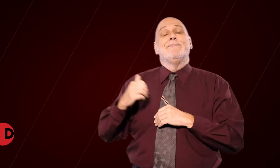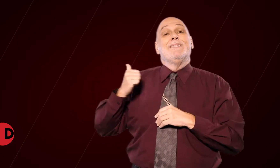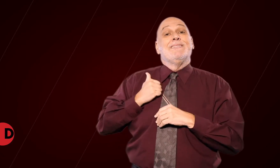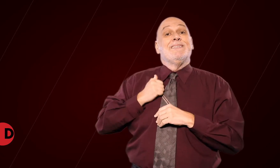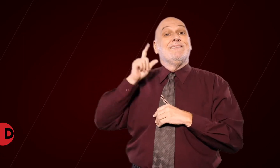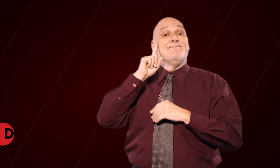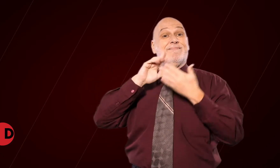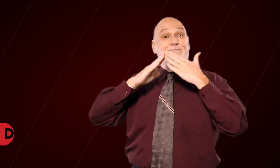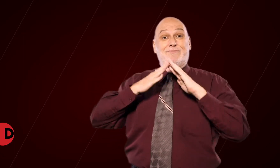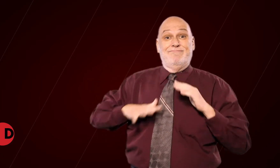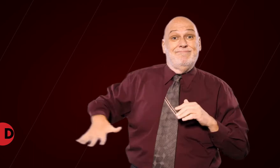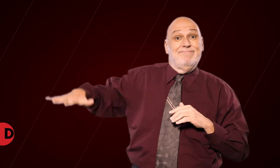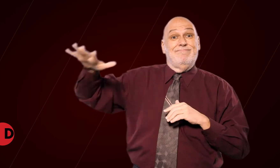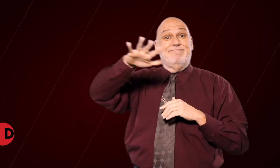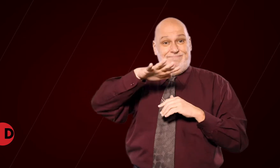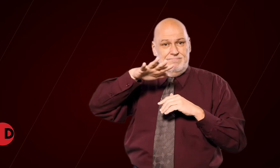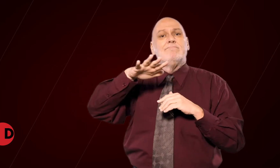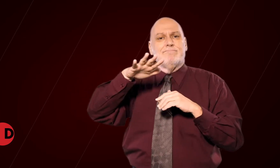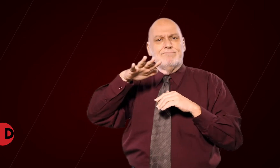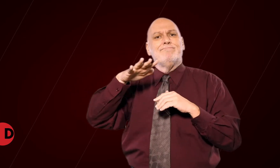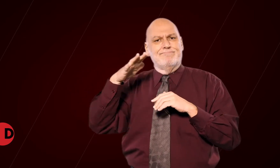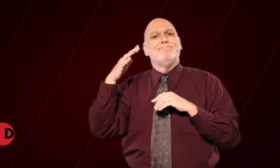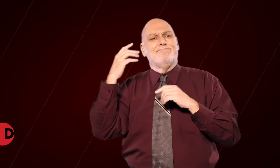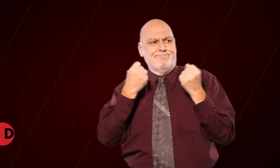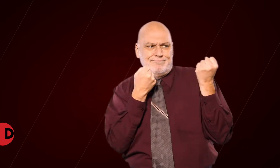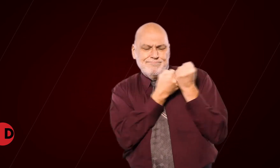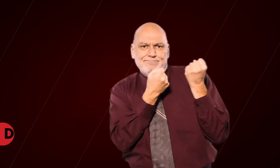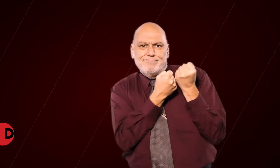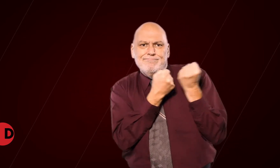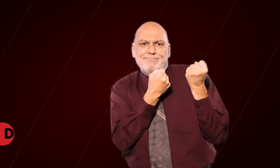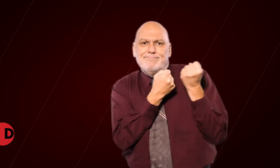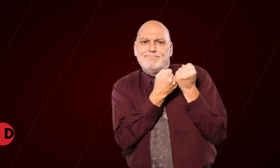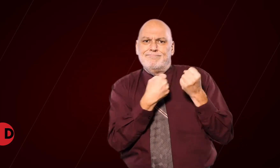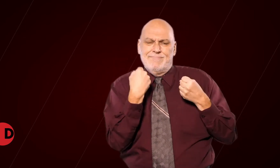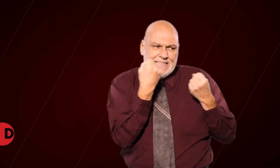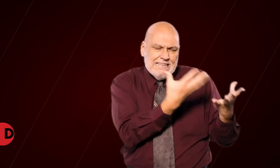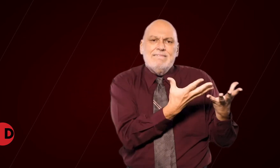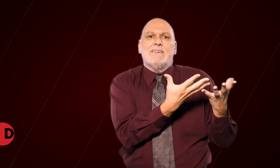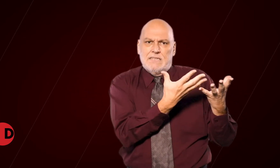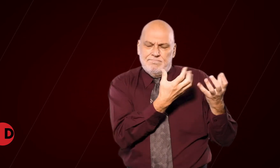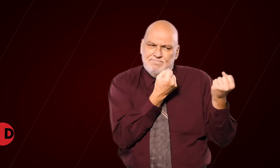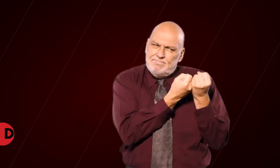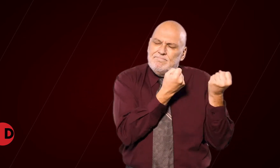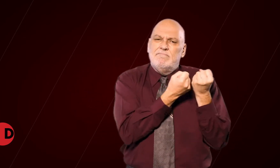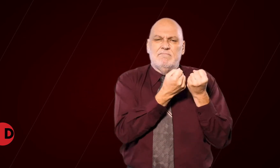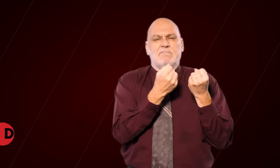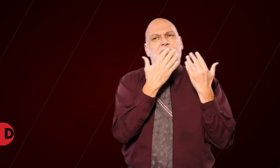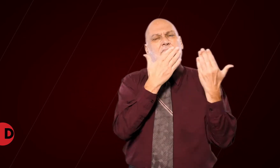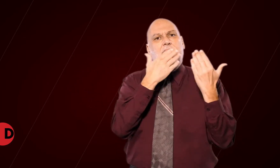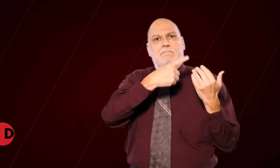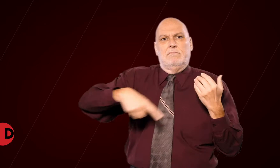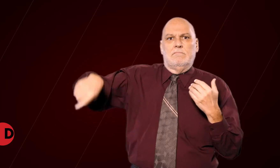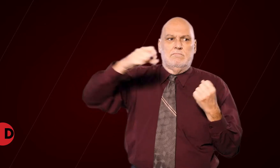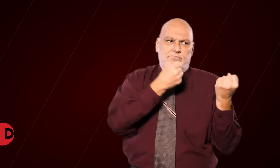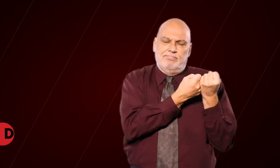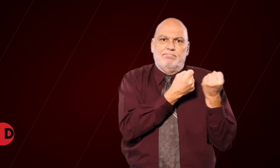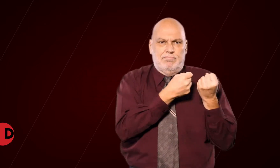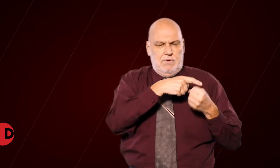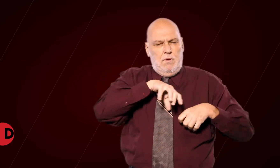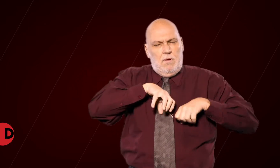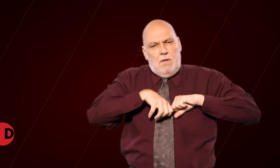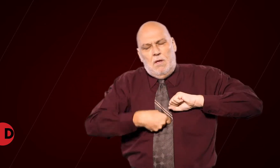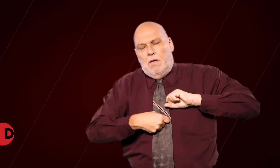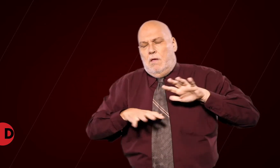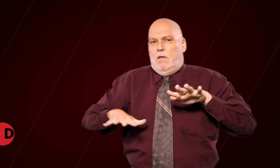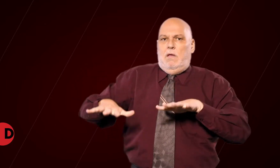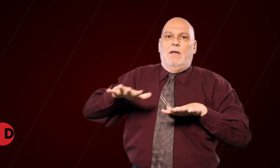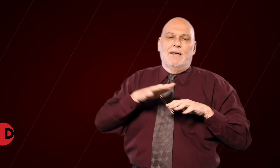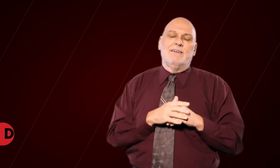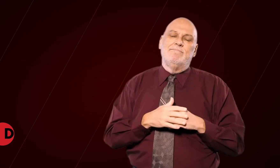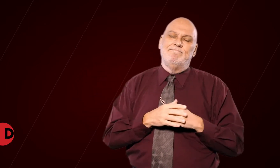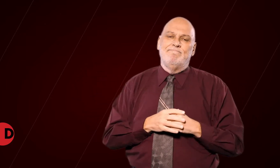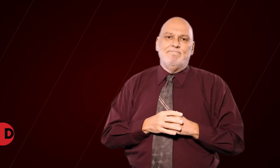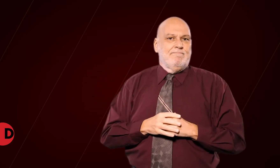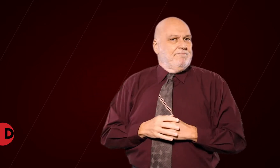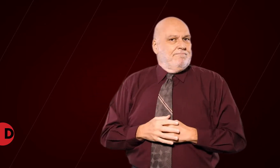community should support them to get through this hard time.